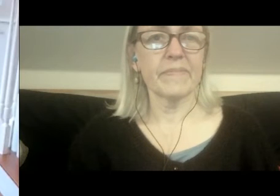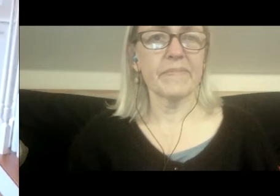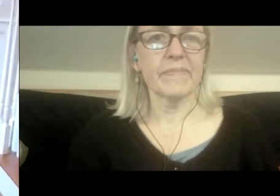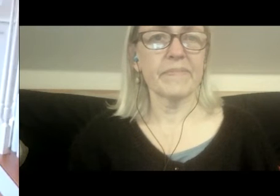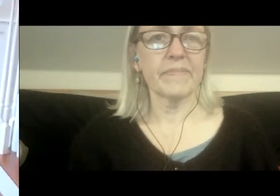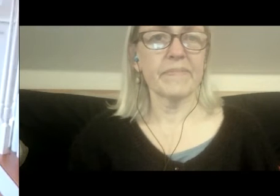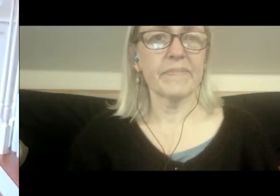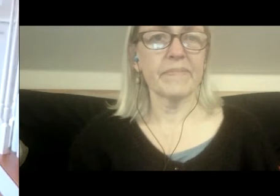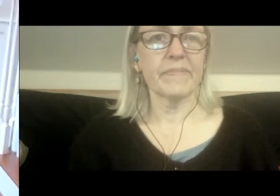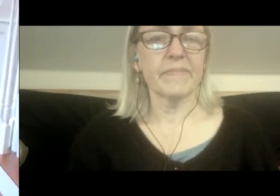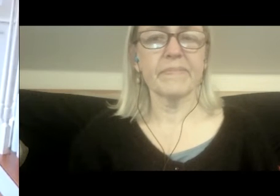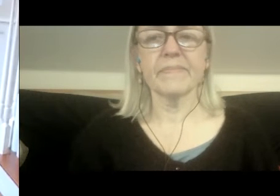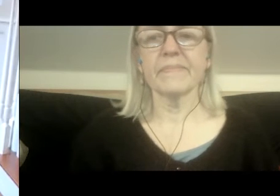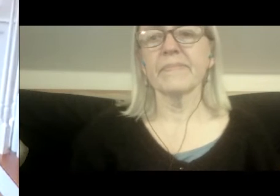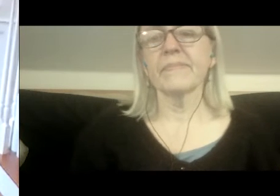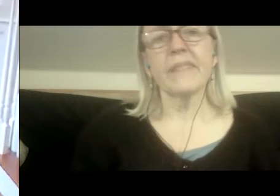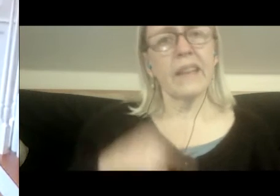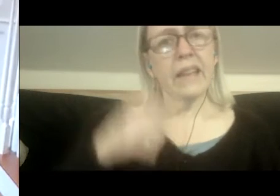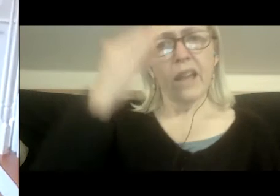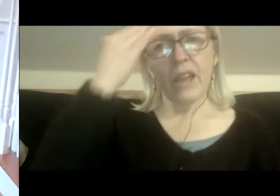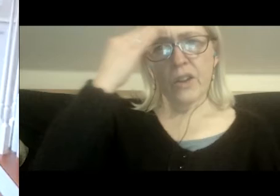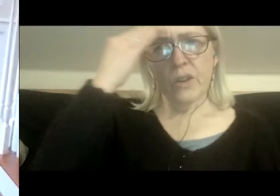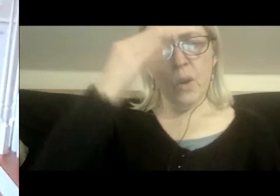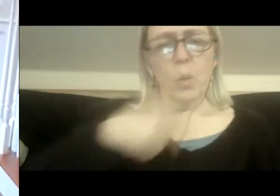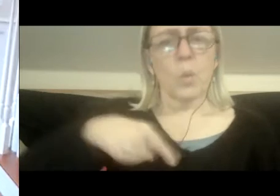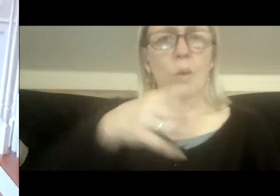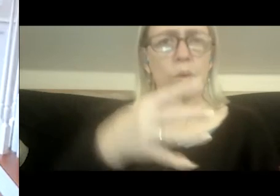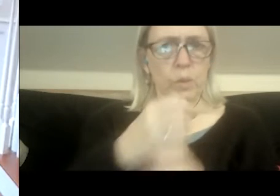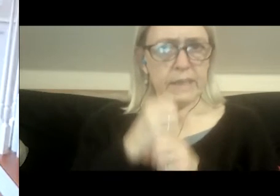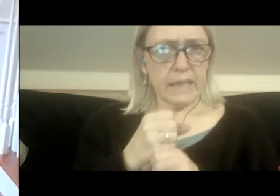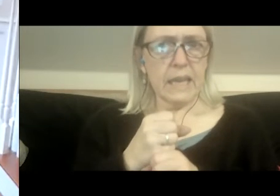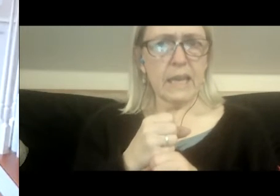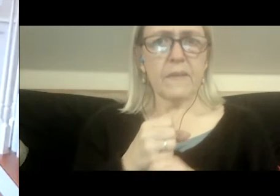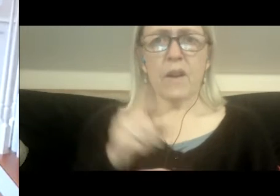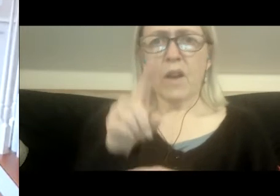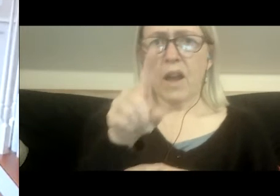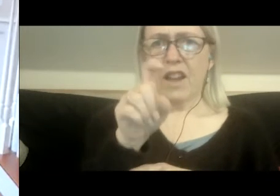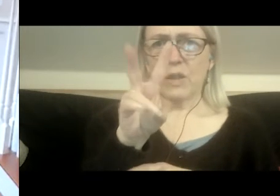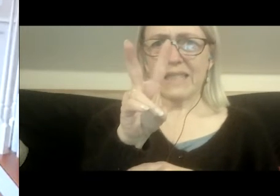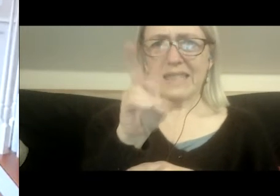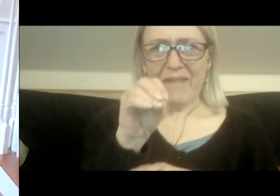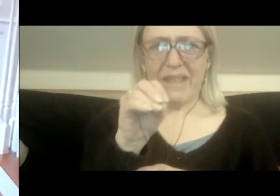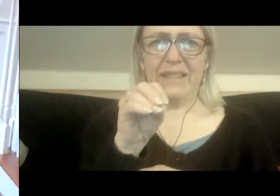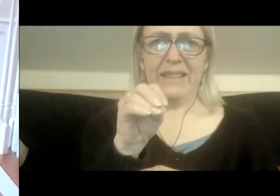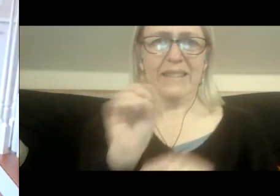You know, we received over 170 nominations from 56 departments this year.